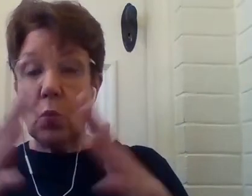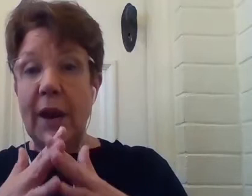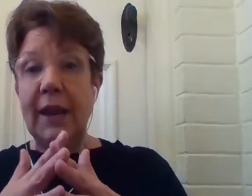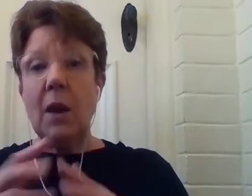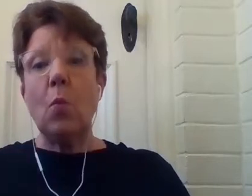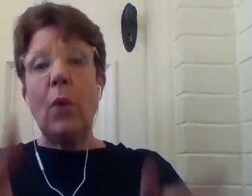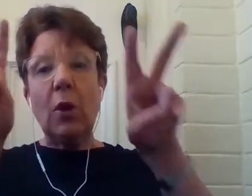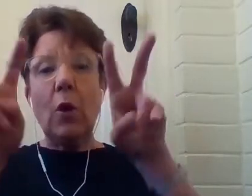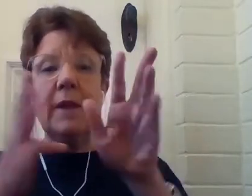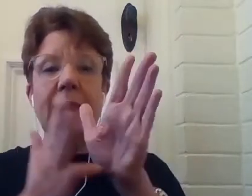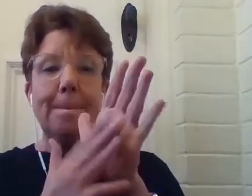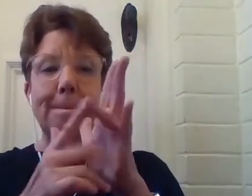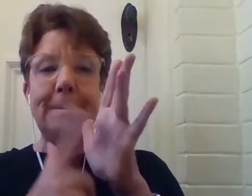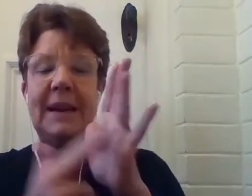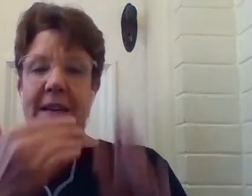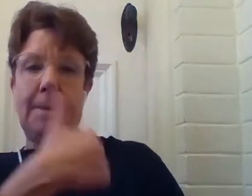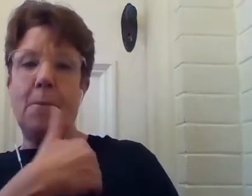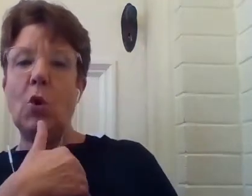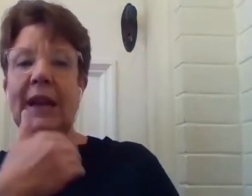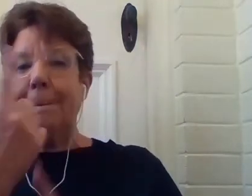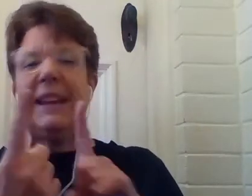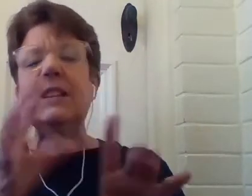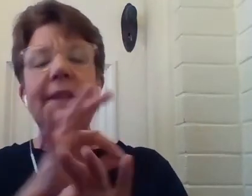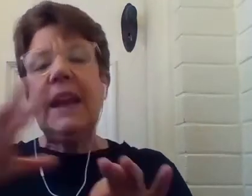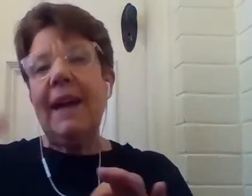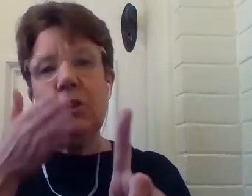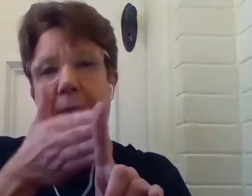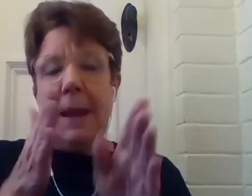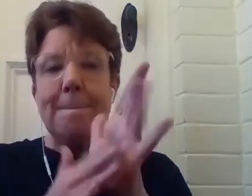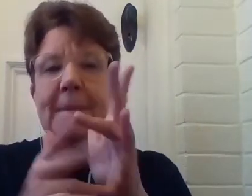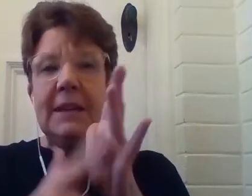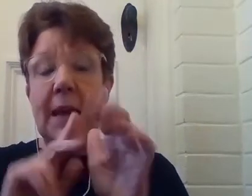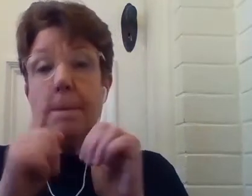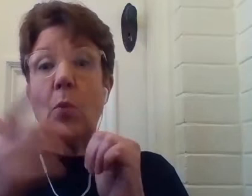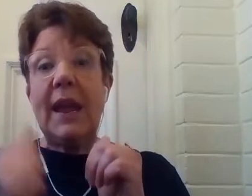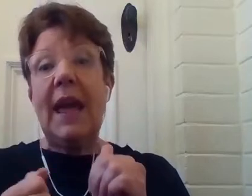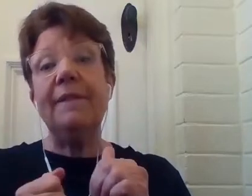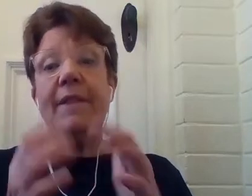"Monday morning meeting", although, it didn't have to be on a Monday,